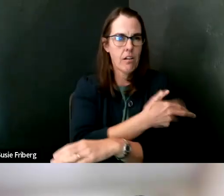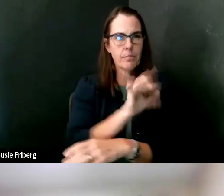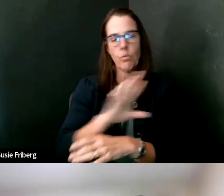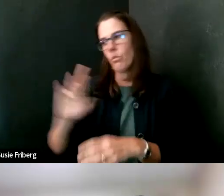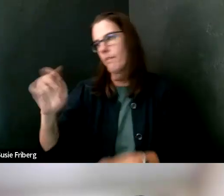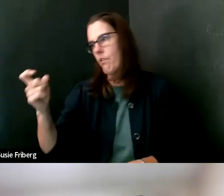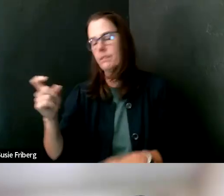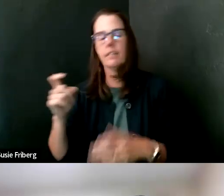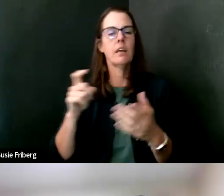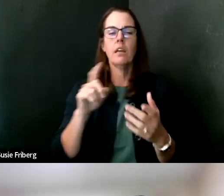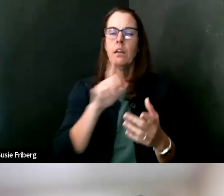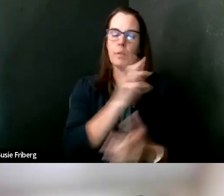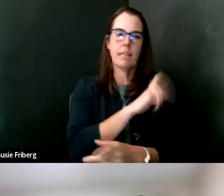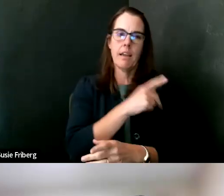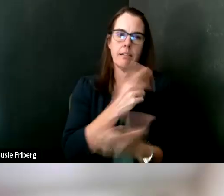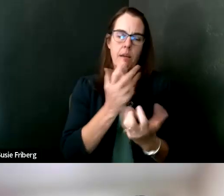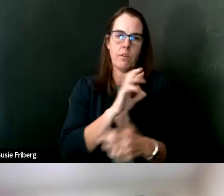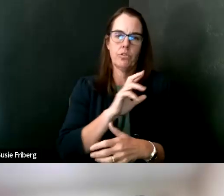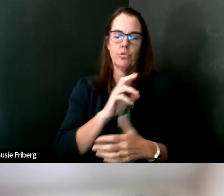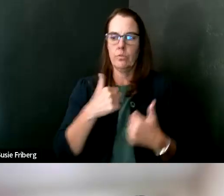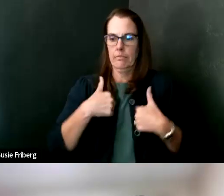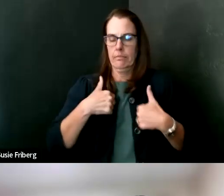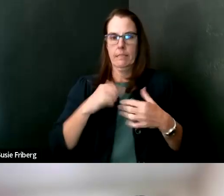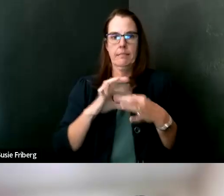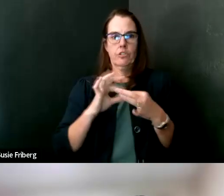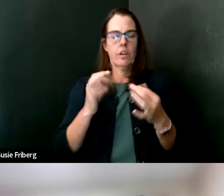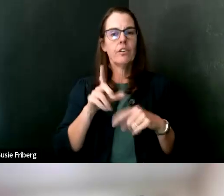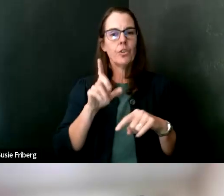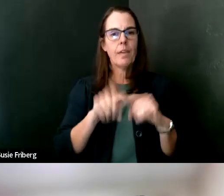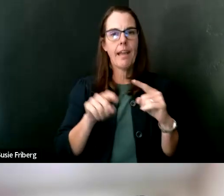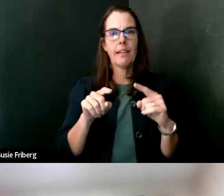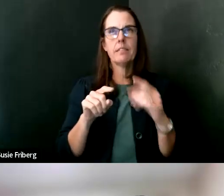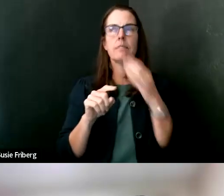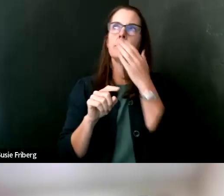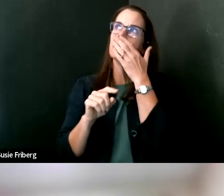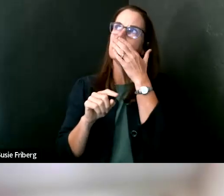just also want to personally share that's why I think you also can't dellink some of the